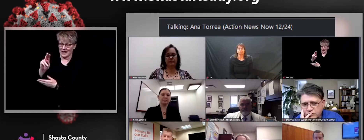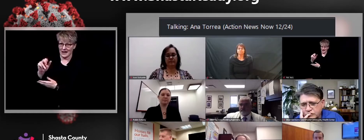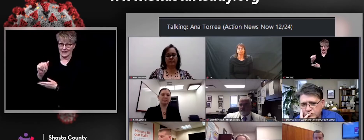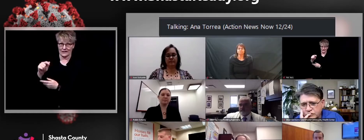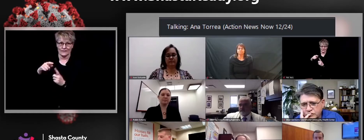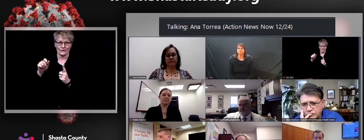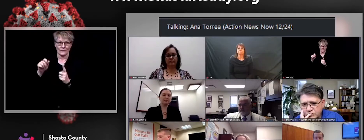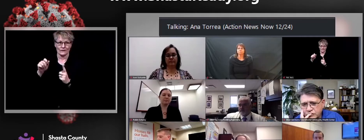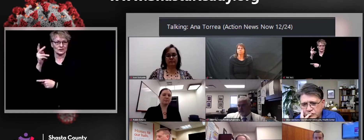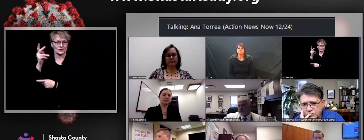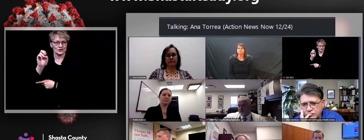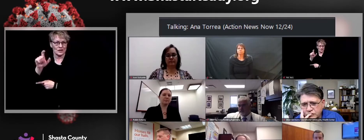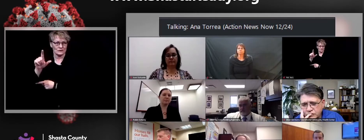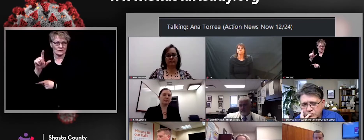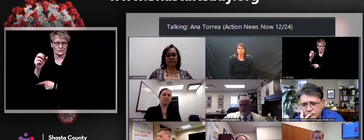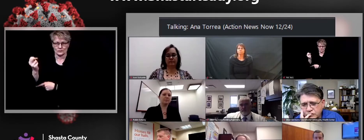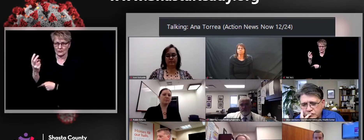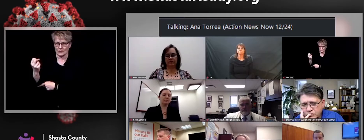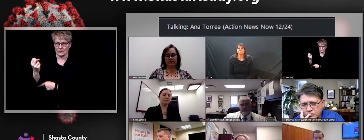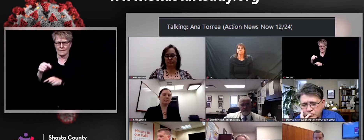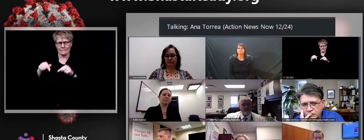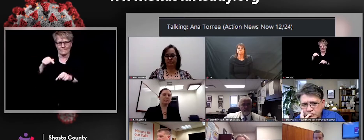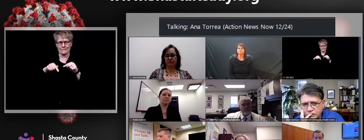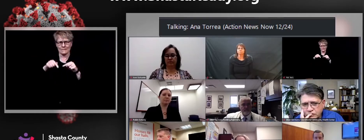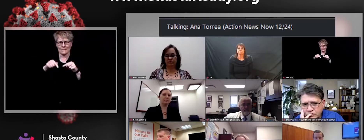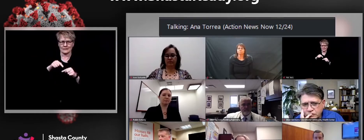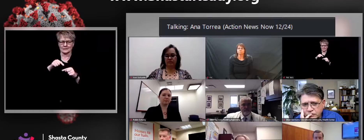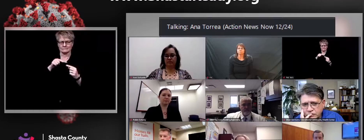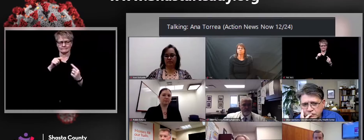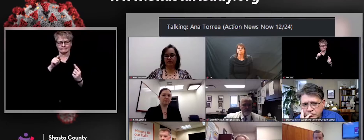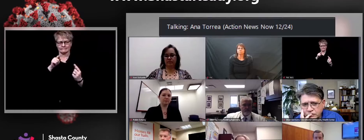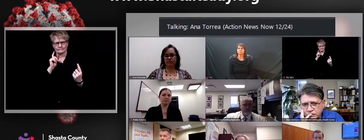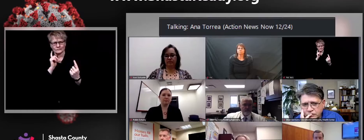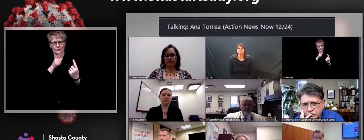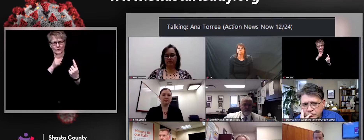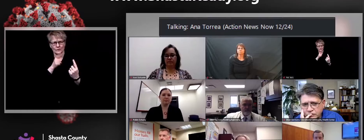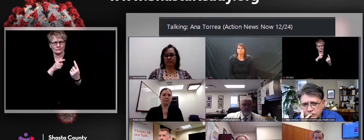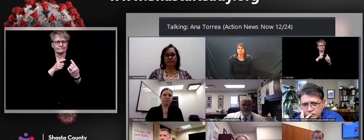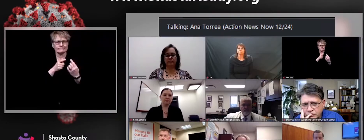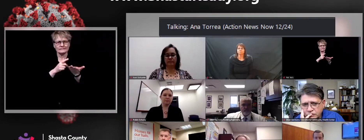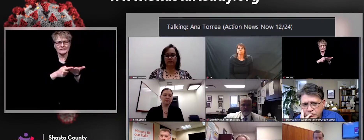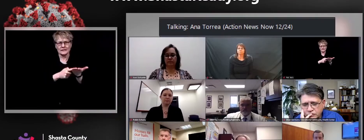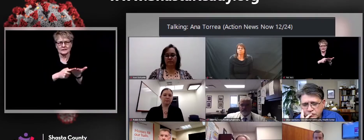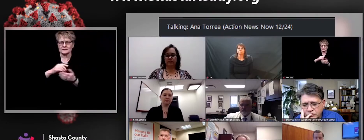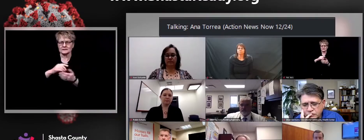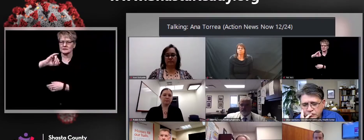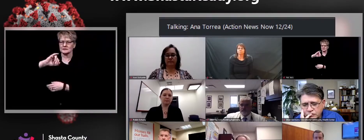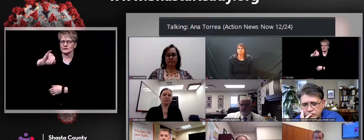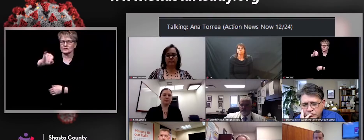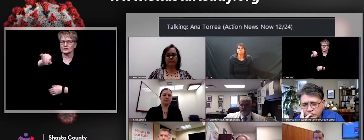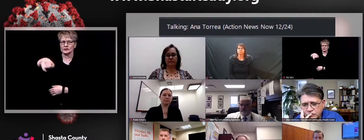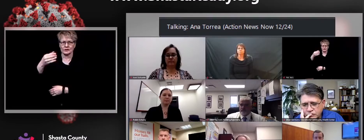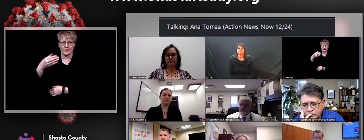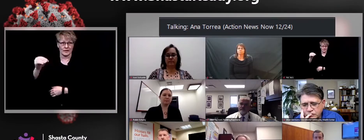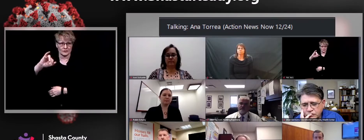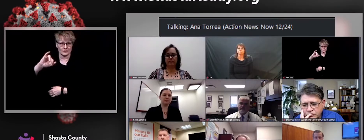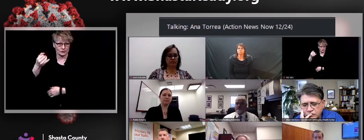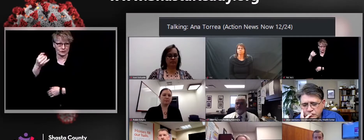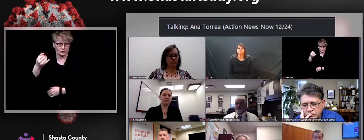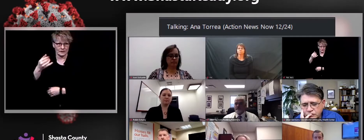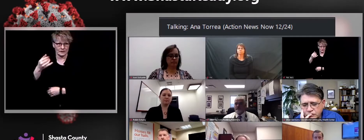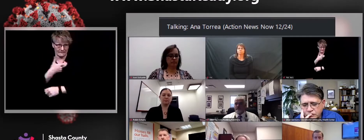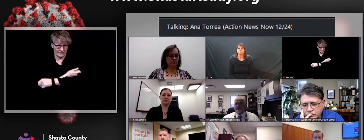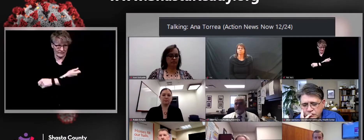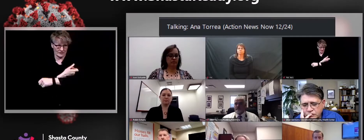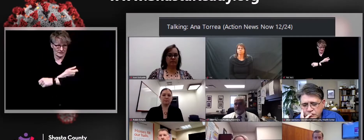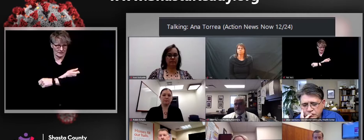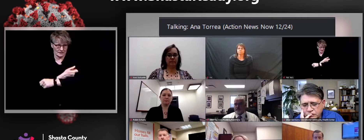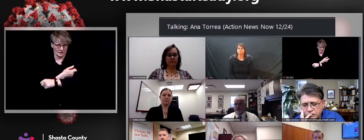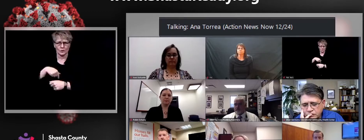the J and J vaccine. I know, Dr. Ramstrom, you mentioned the County receives allocations. Have